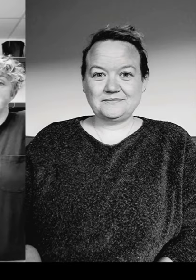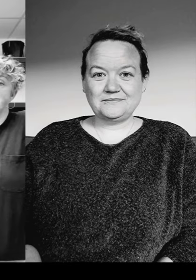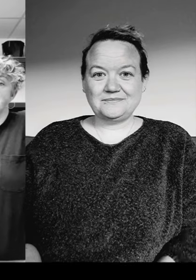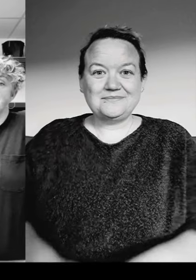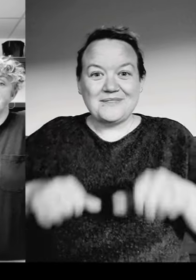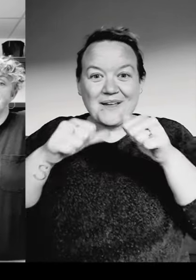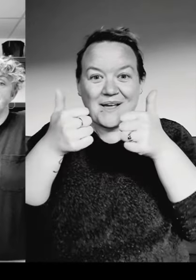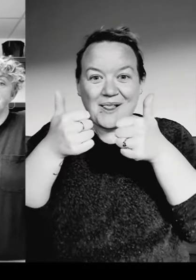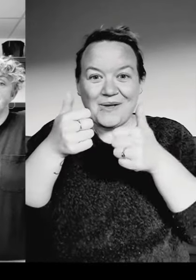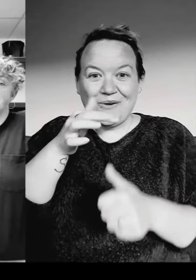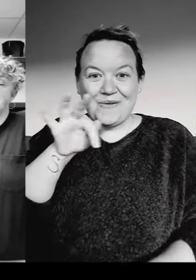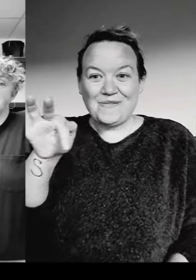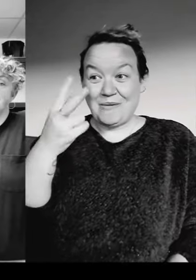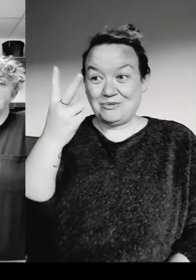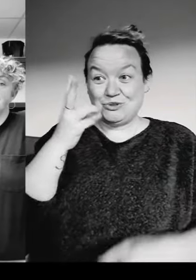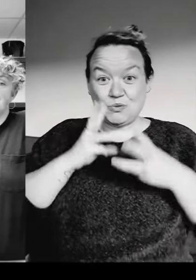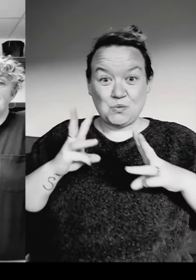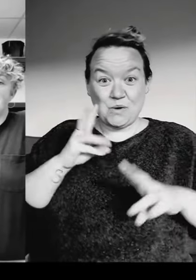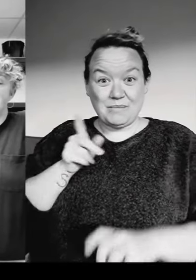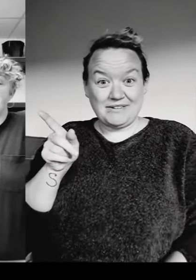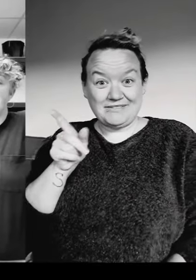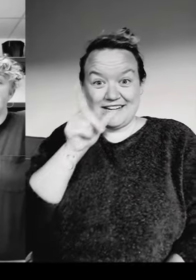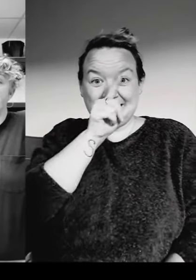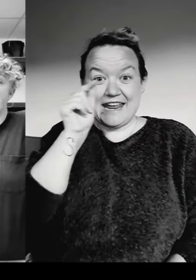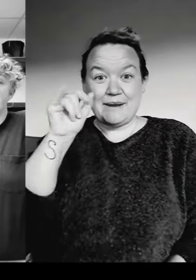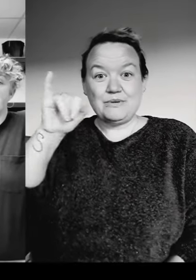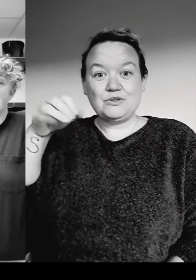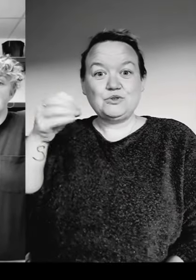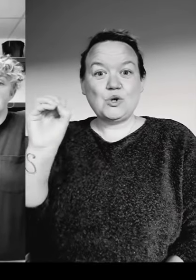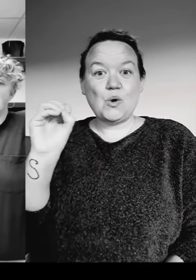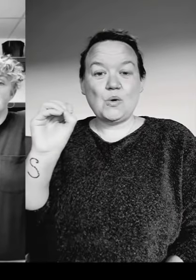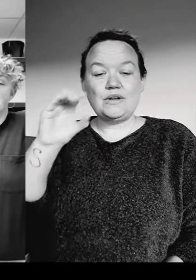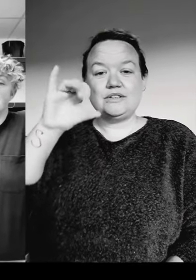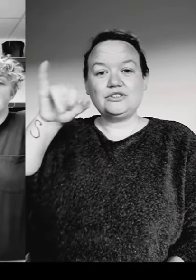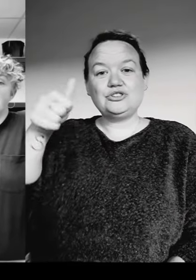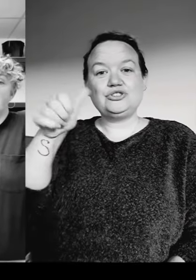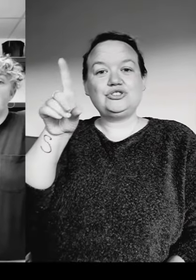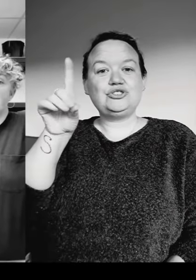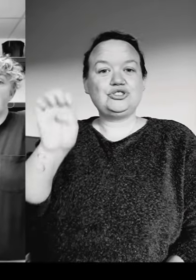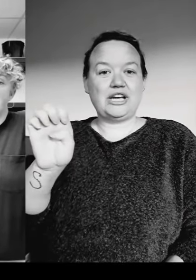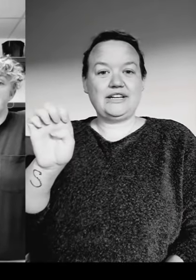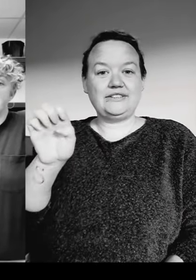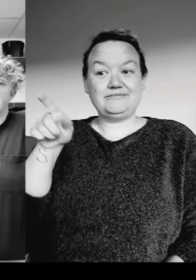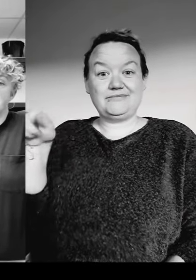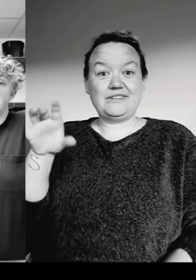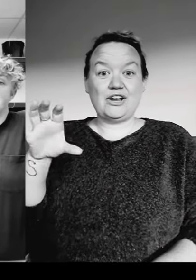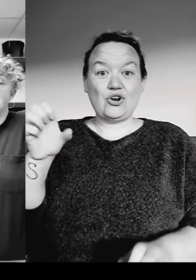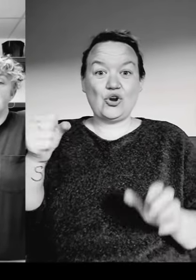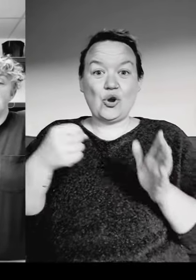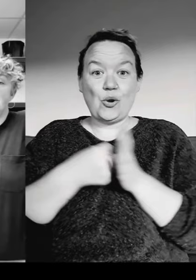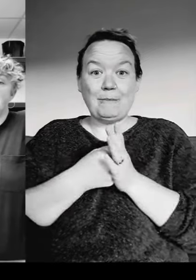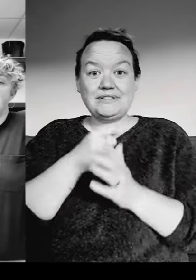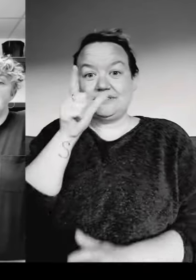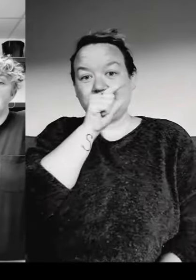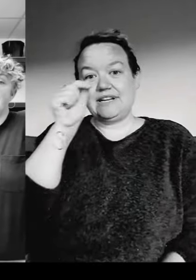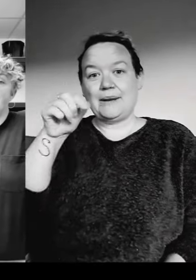Hi, I’m Jo and I’m jade and we are Mr. Kite Designs. We are a craft business designing and making